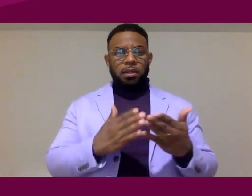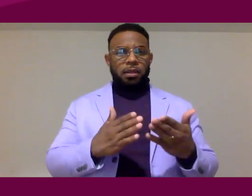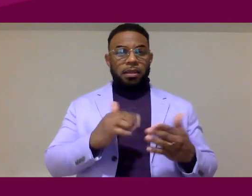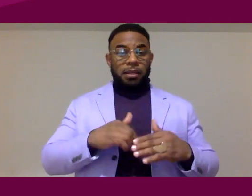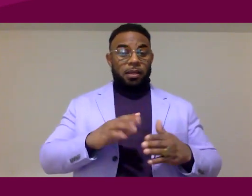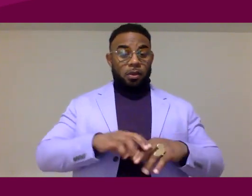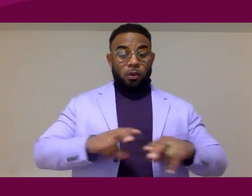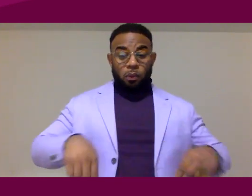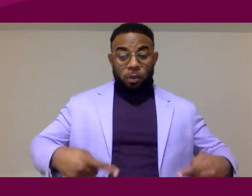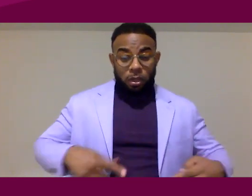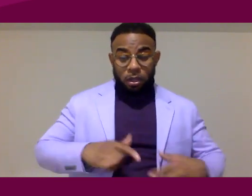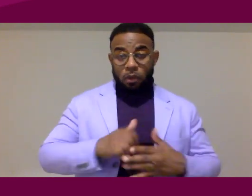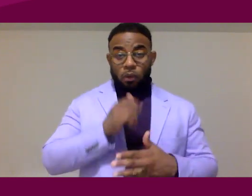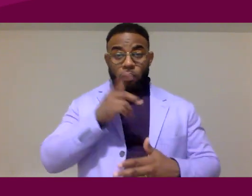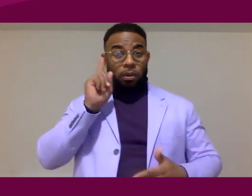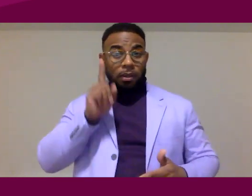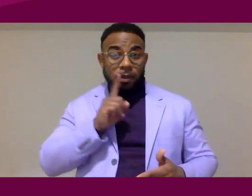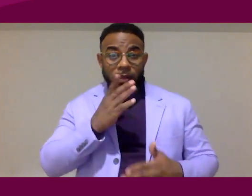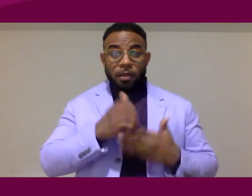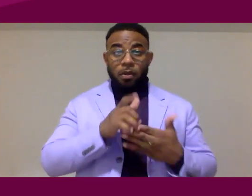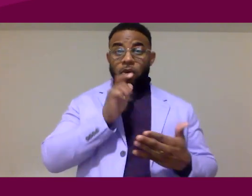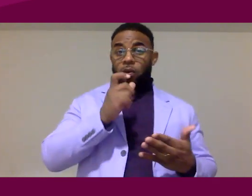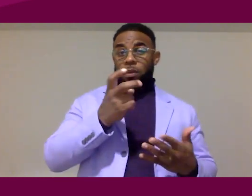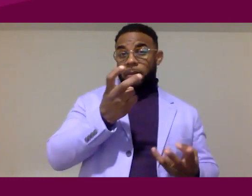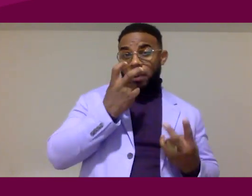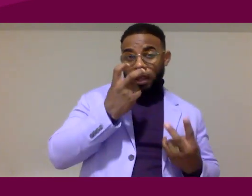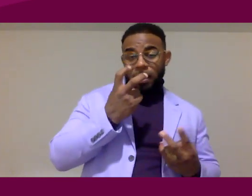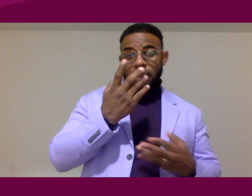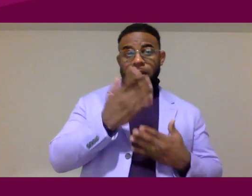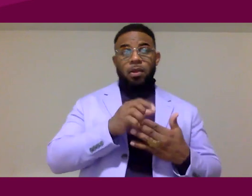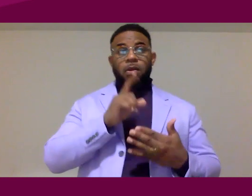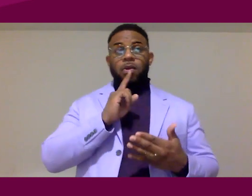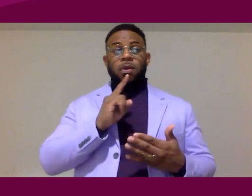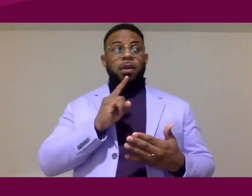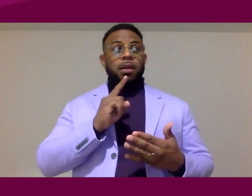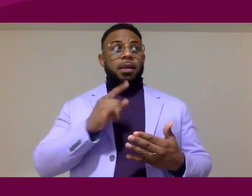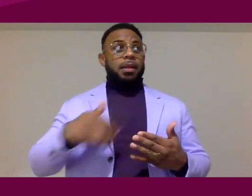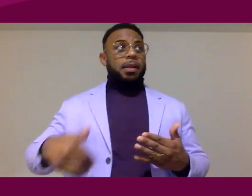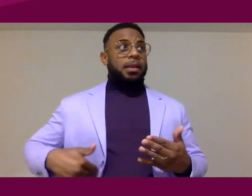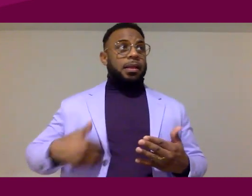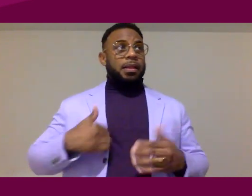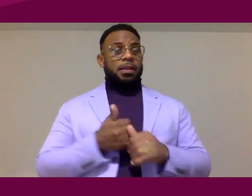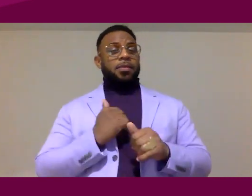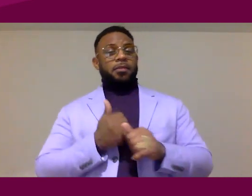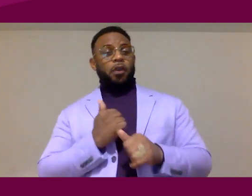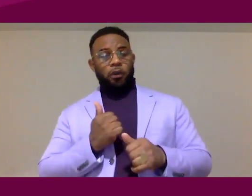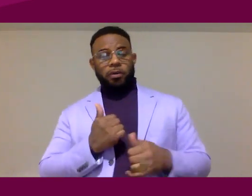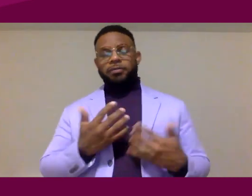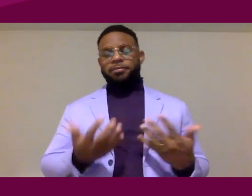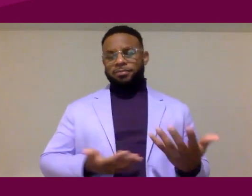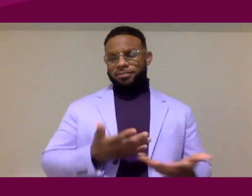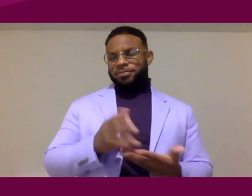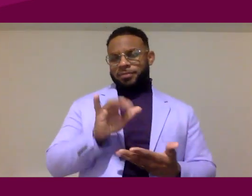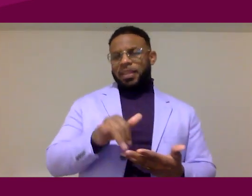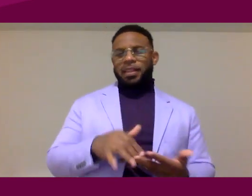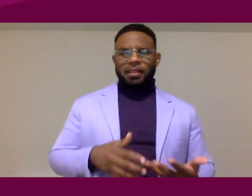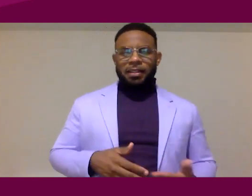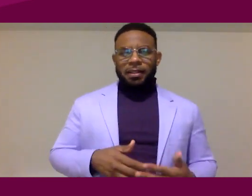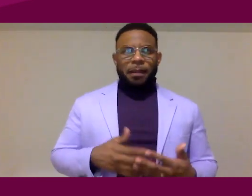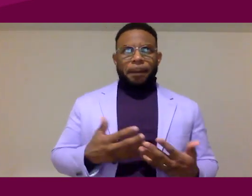wheelchair, someone who's deaf, someone who's blind, someone who has sensory aversions.